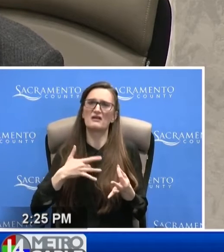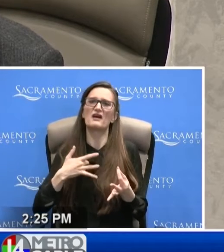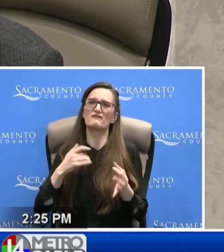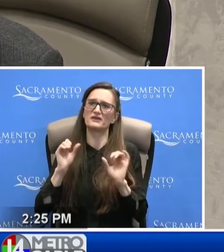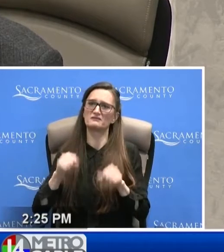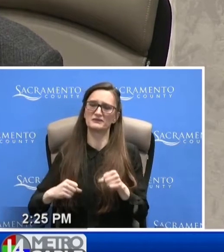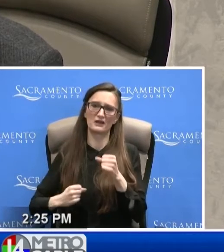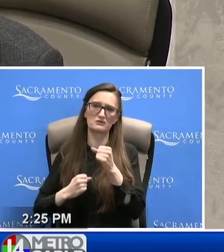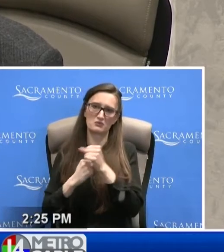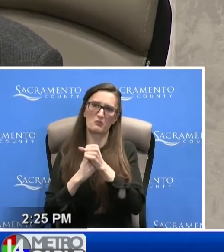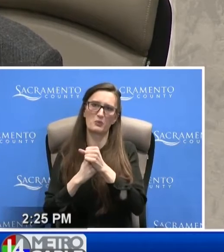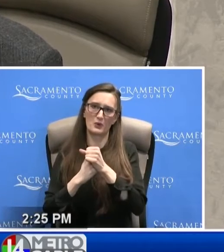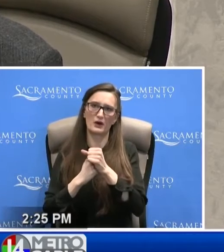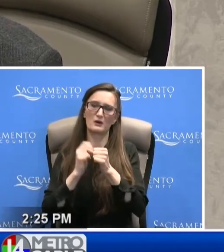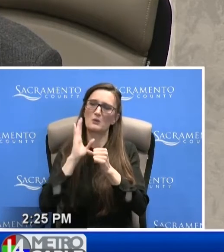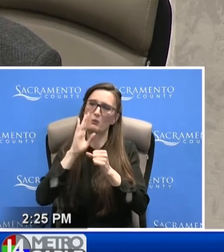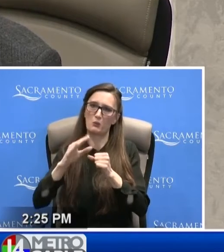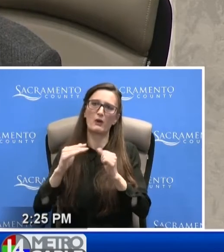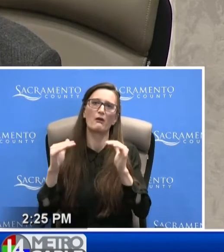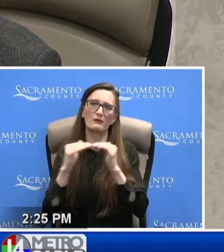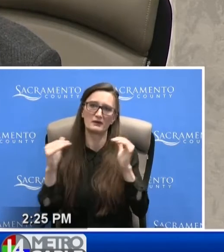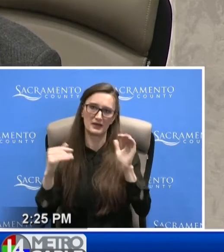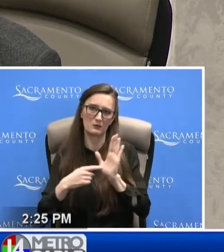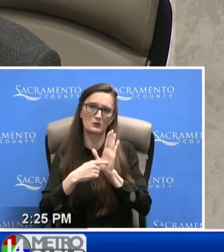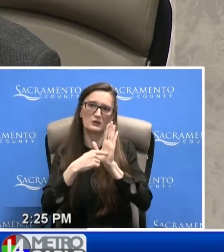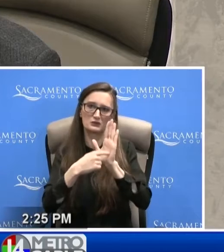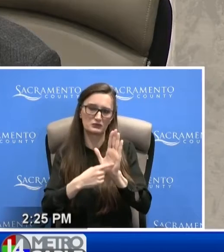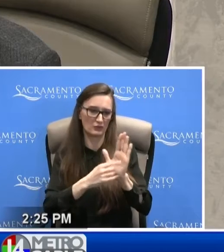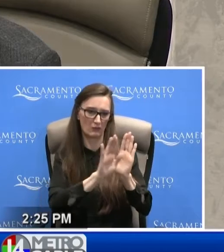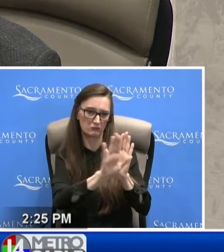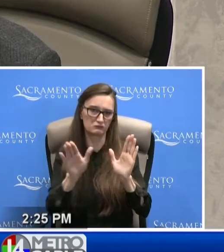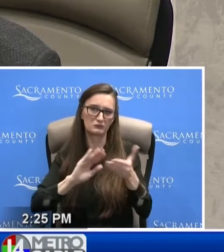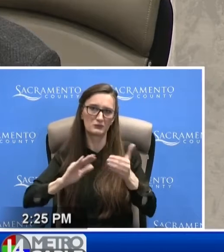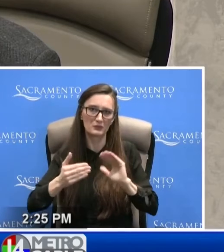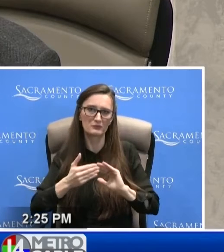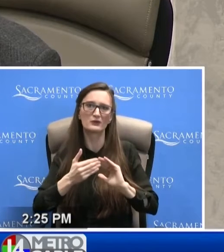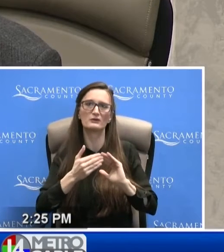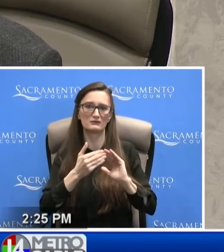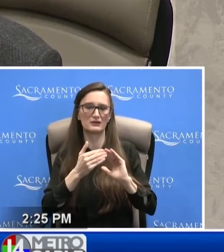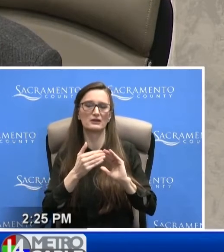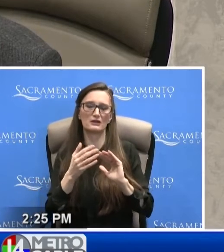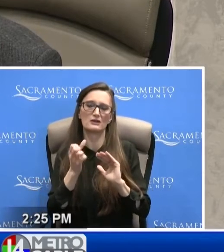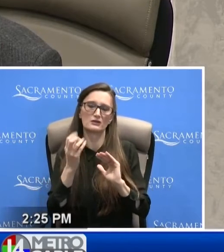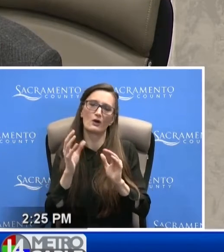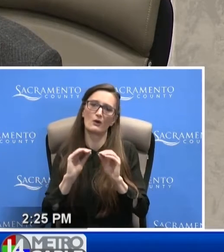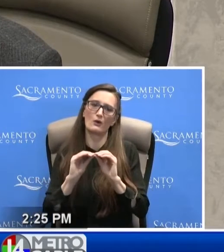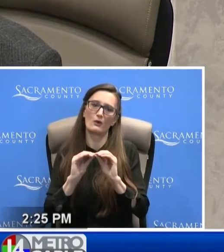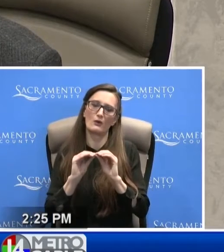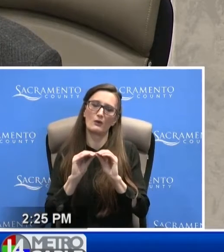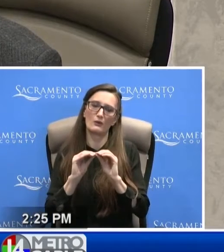reflects much of the direction guys who were given. And obviously, we'll be something that, you know,